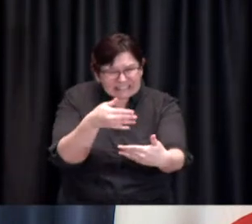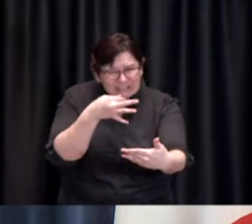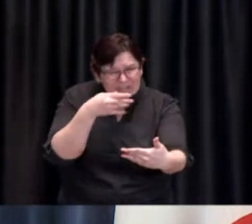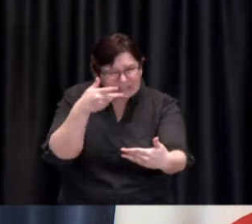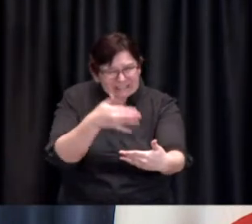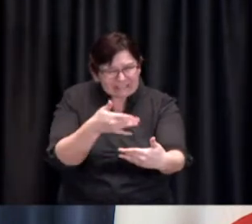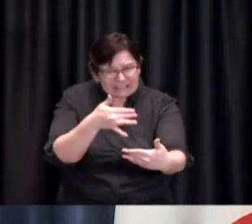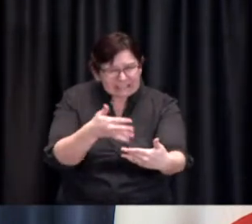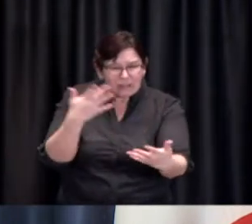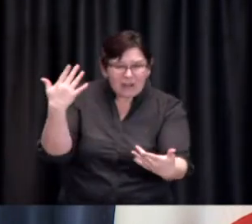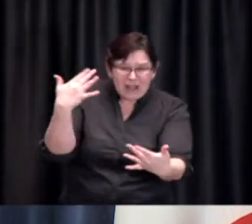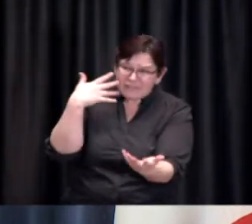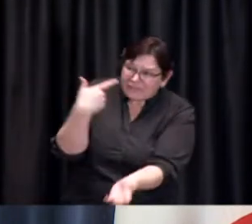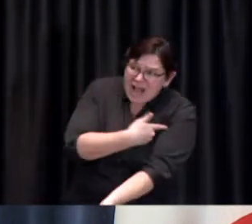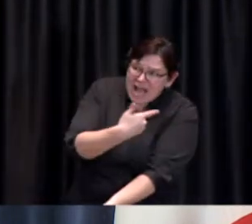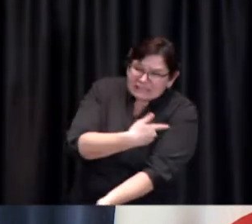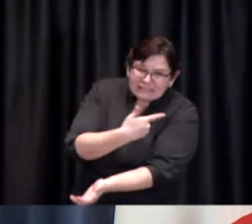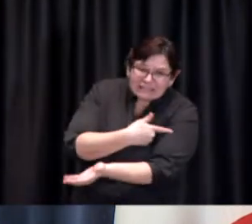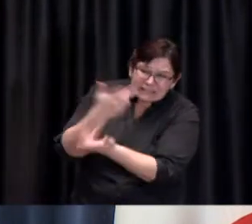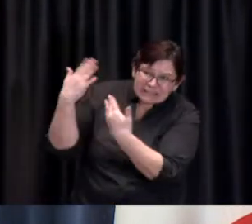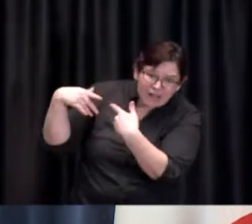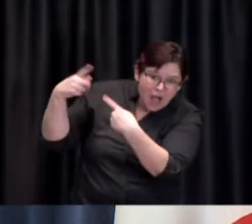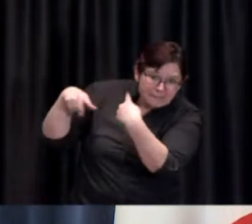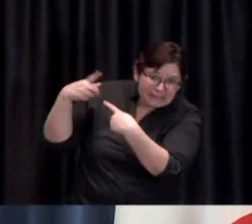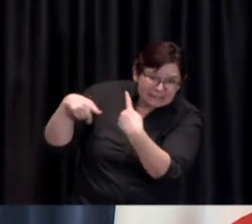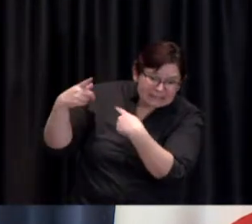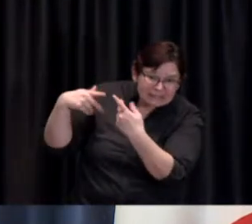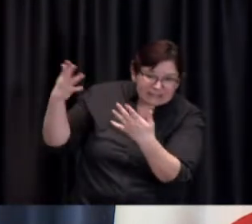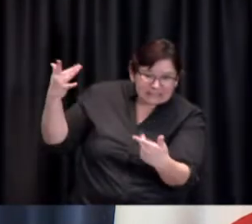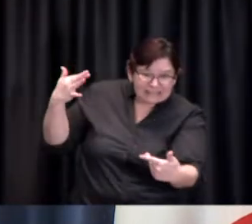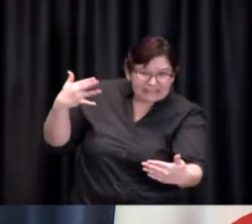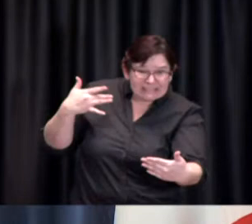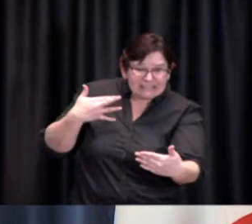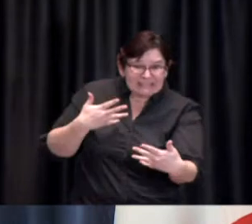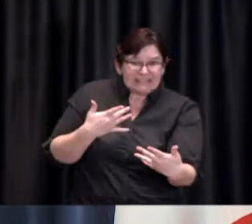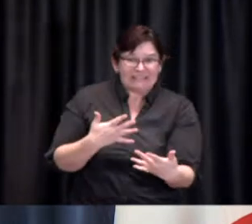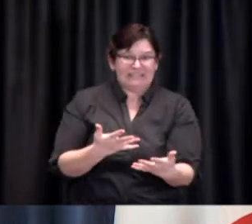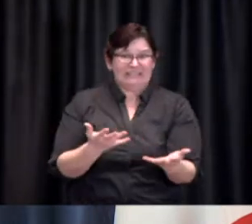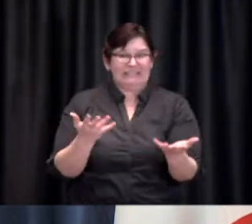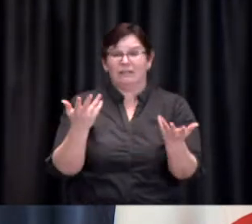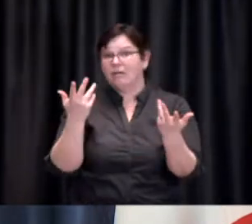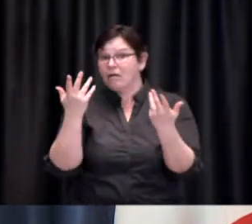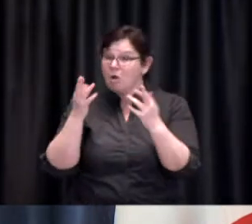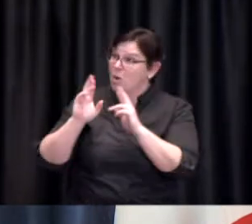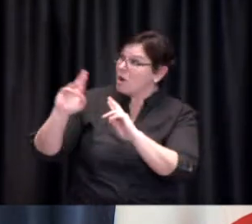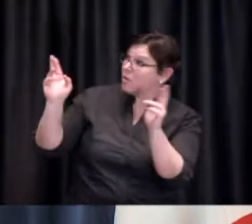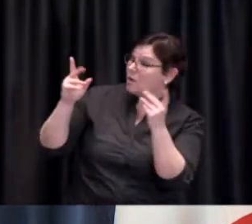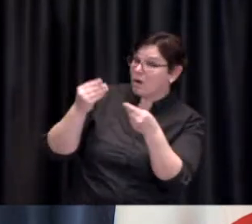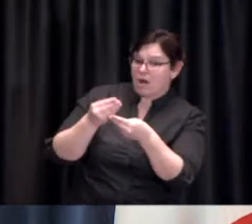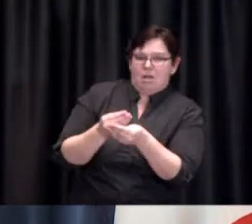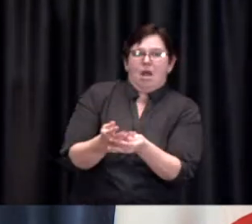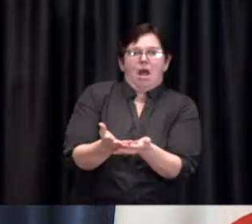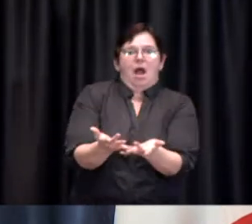the next several weeks they should be more broadly available for for all of us to benefit from so you